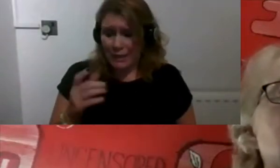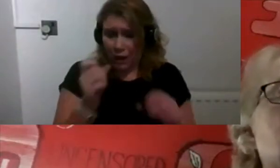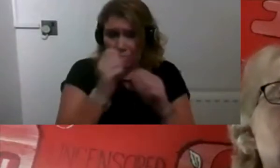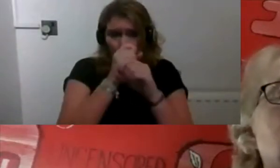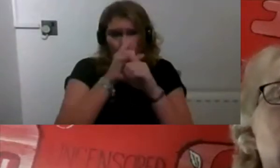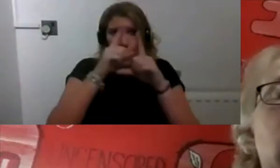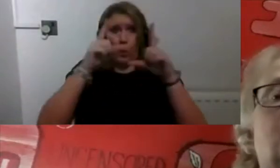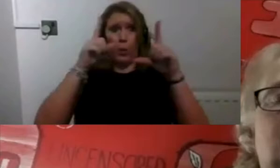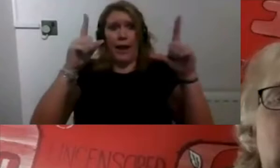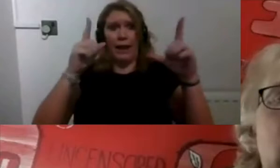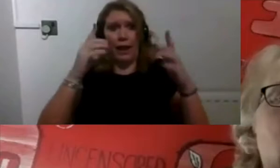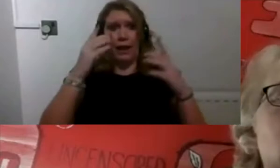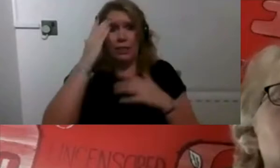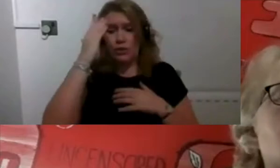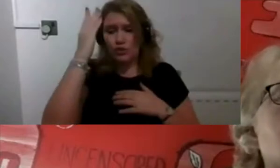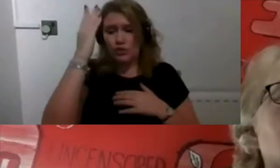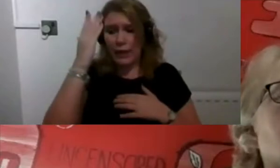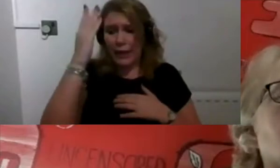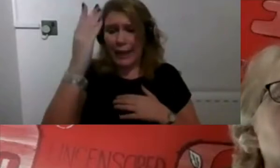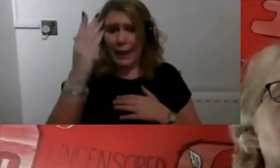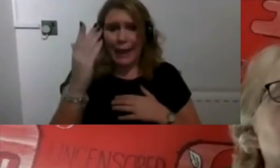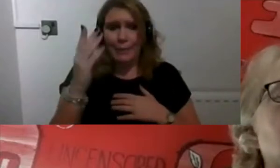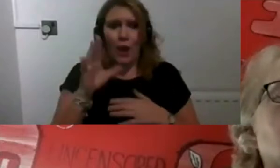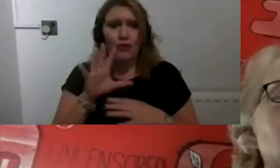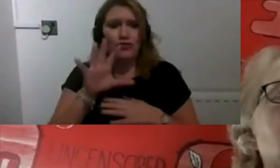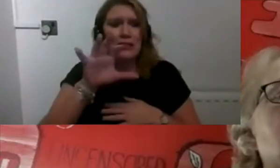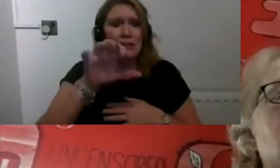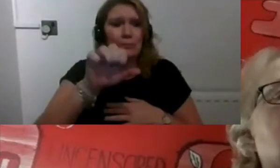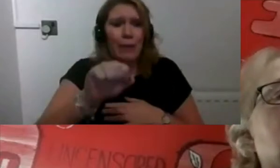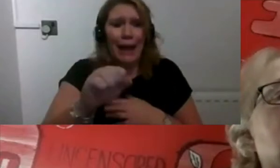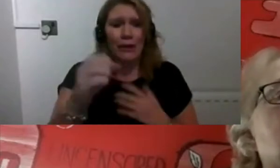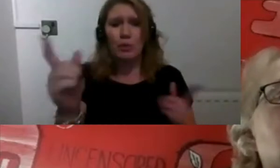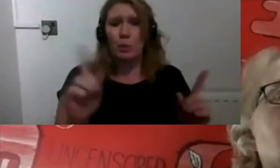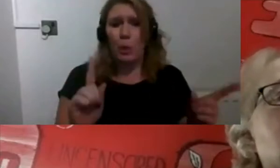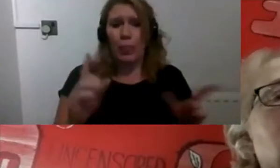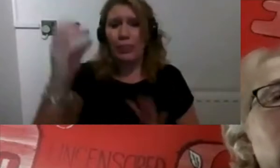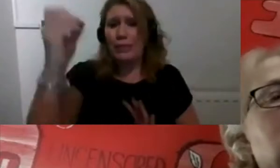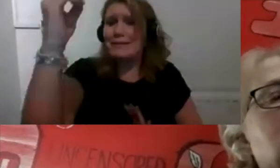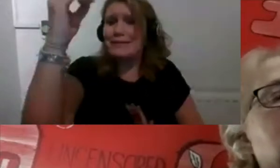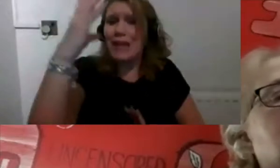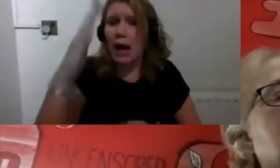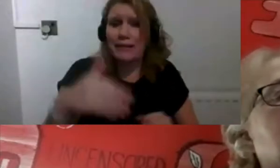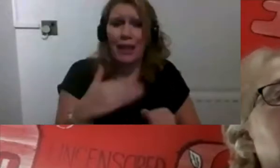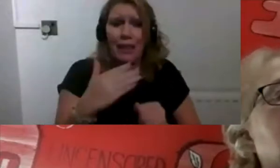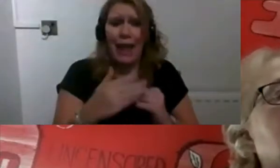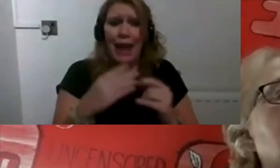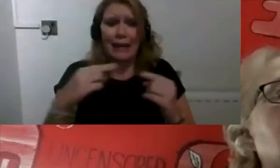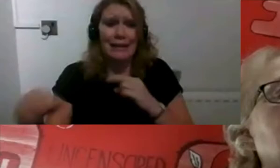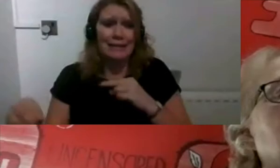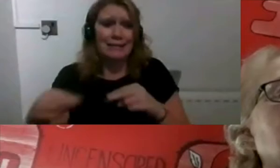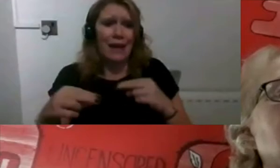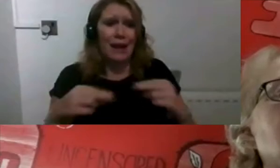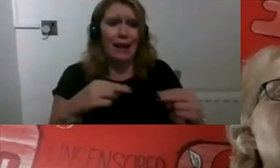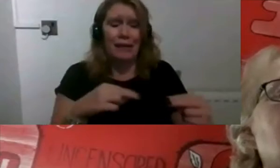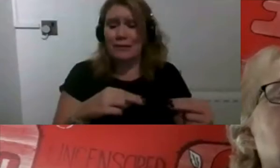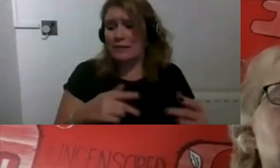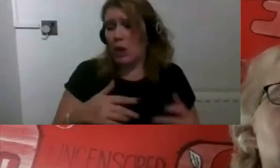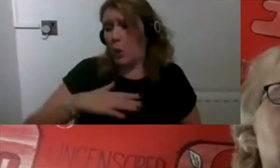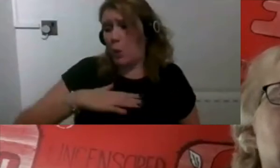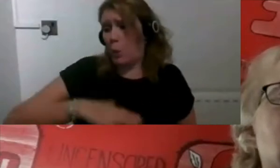The dream...within the dream, I reached back to the stars And the endless dance... Longing again to feel